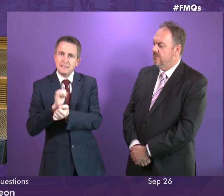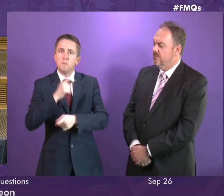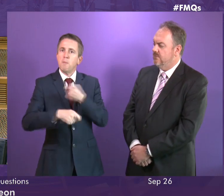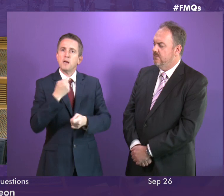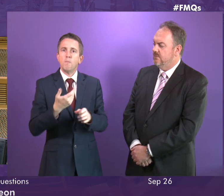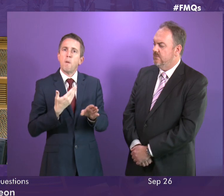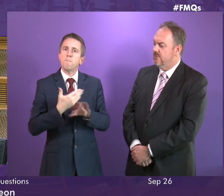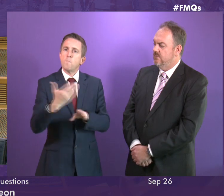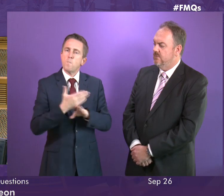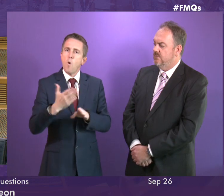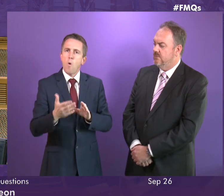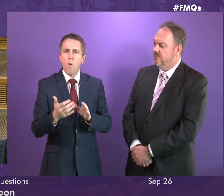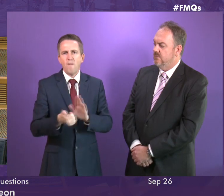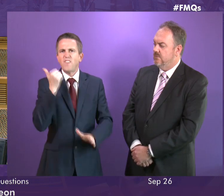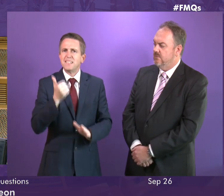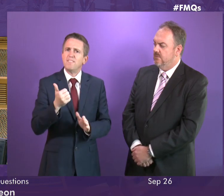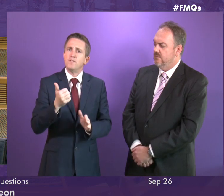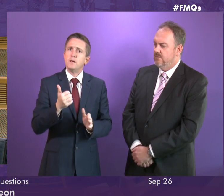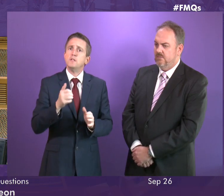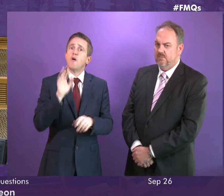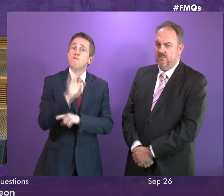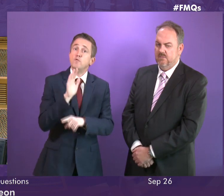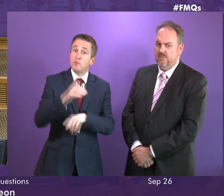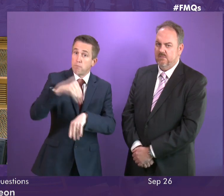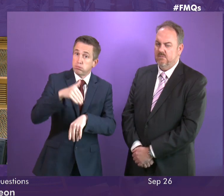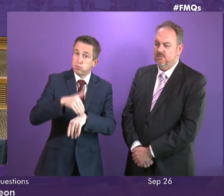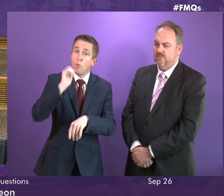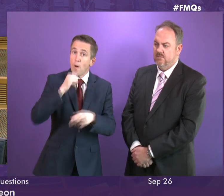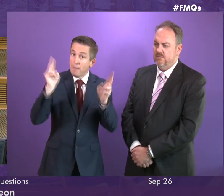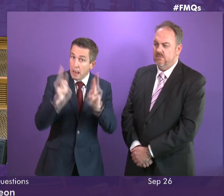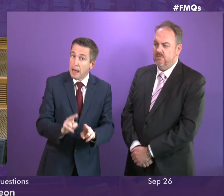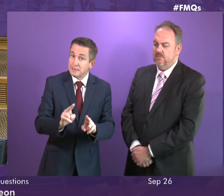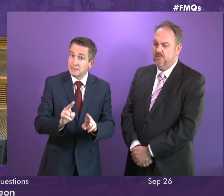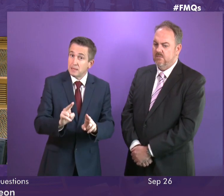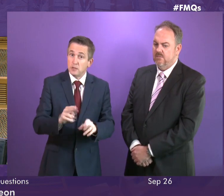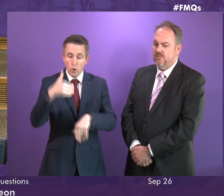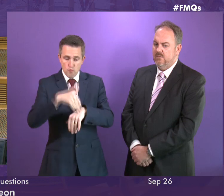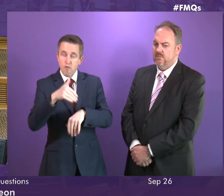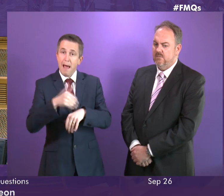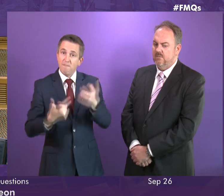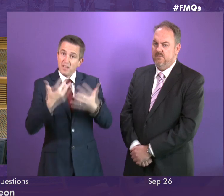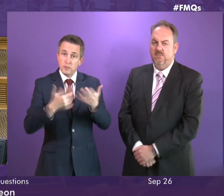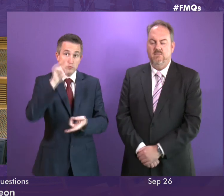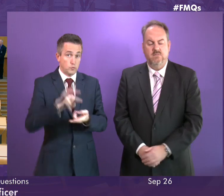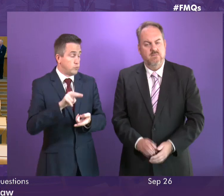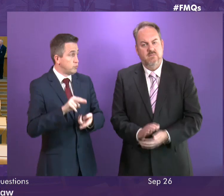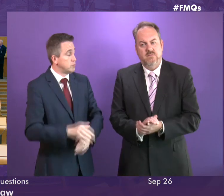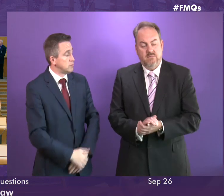more effective, so that we continue to reduce reoffending and continue to see a downward trend in crime overall.